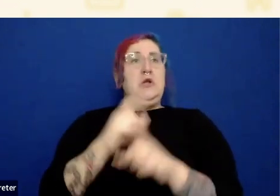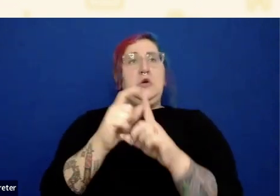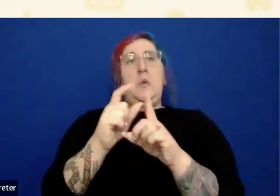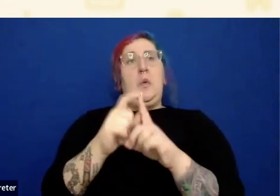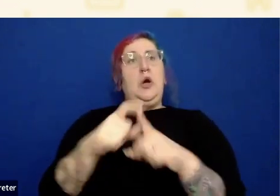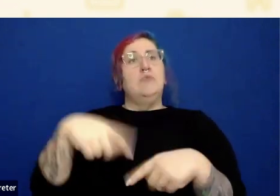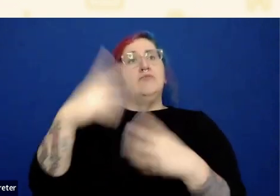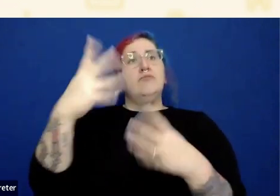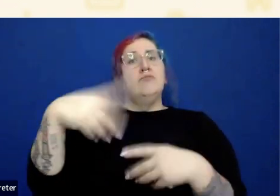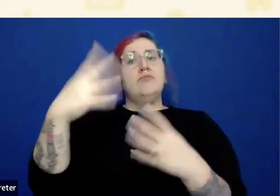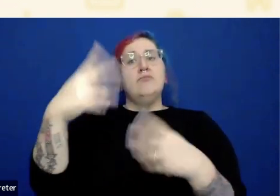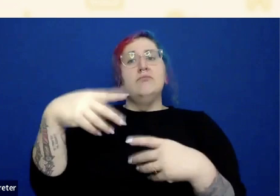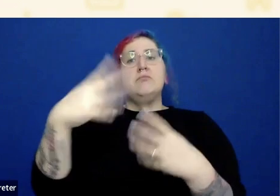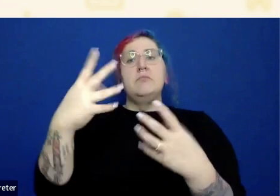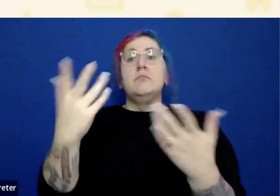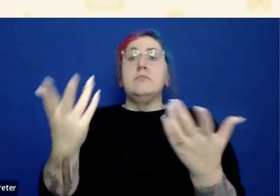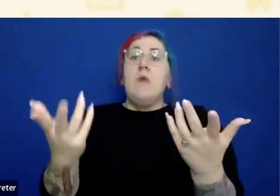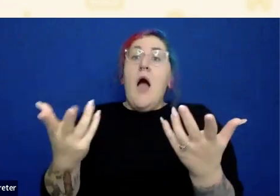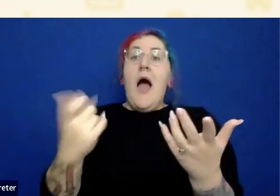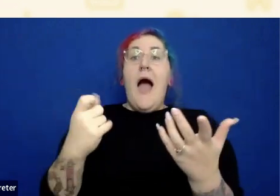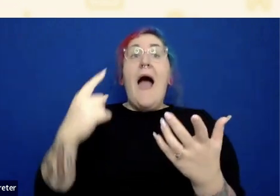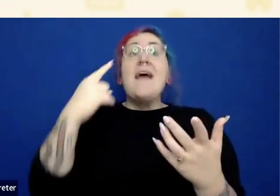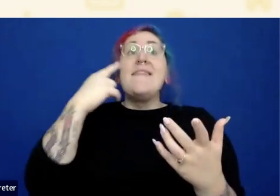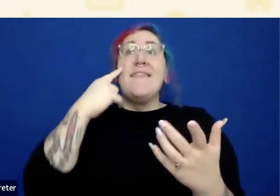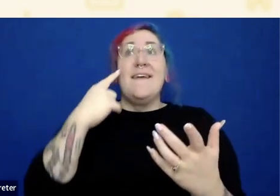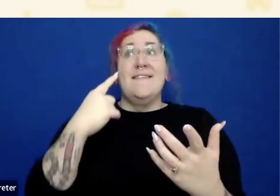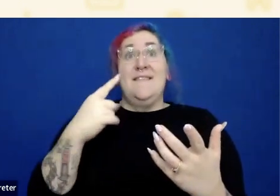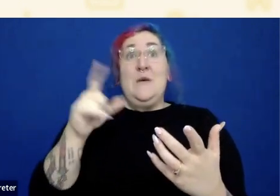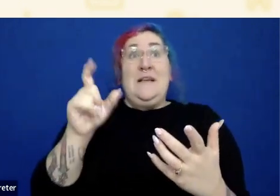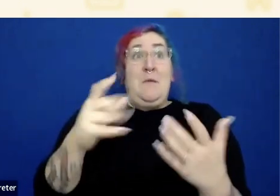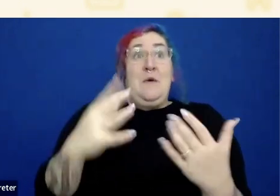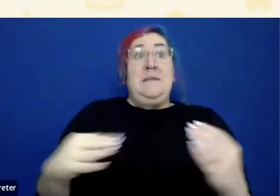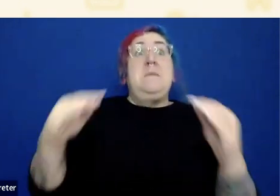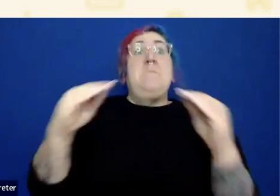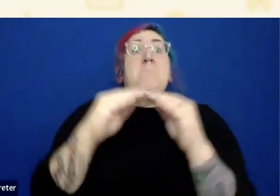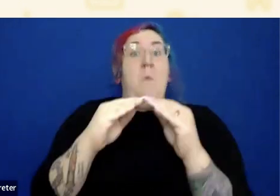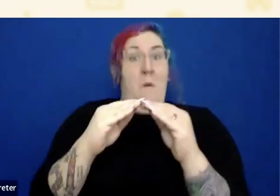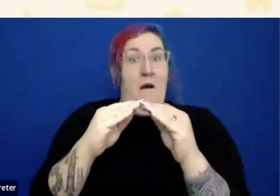I am convinced that there was more going on. Joe, this is the improver page.